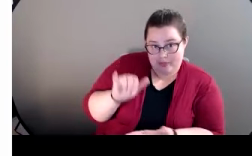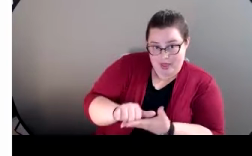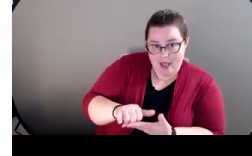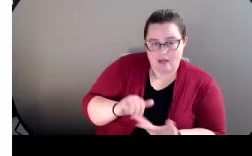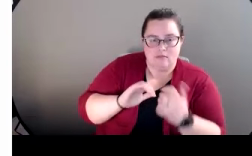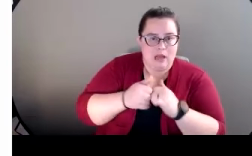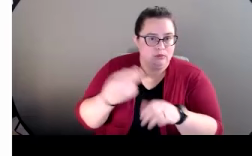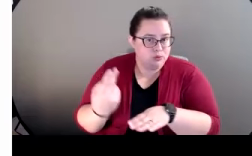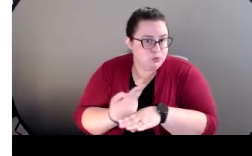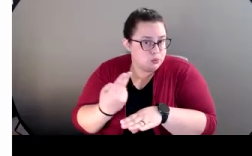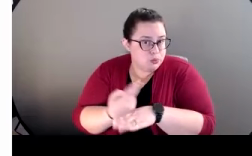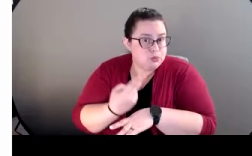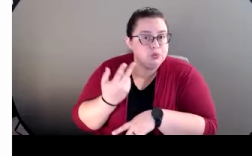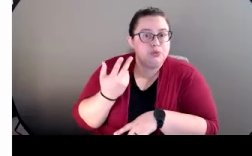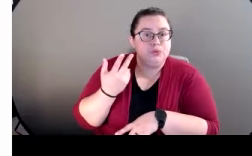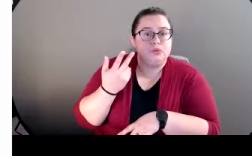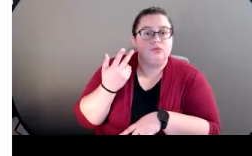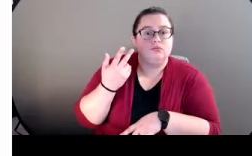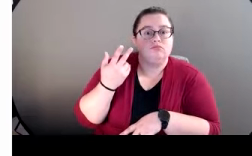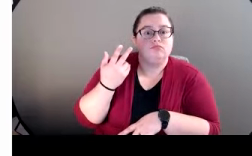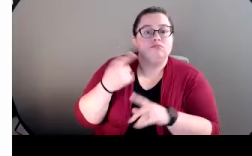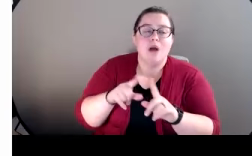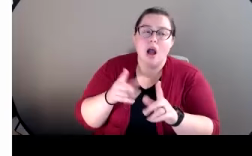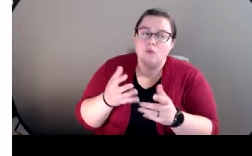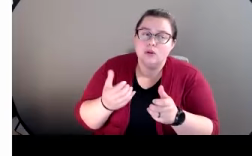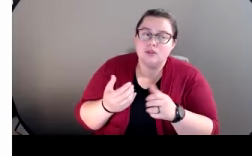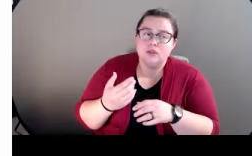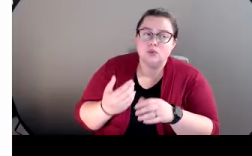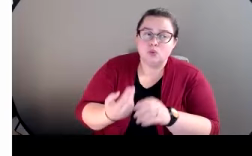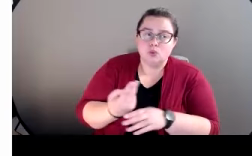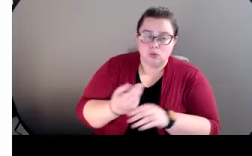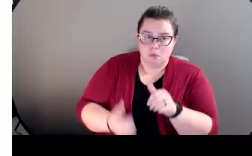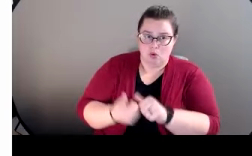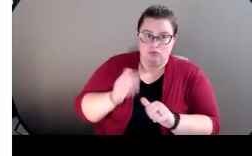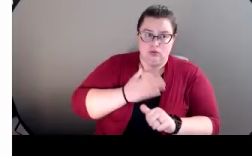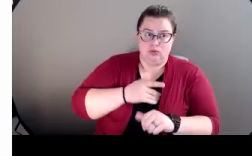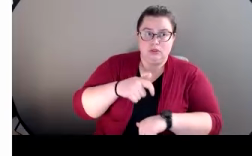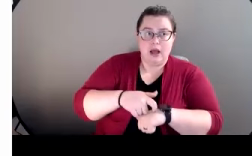but we want to spend the majority of our time on, places where you can find